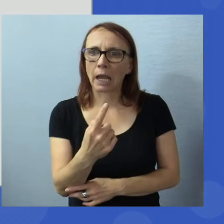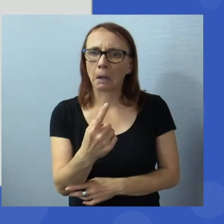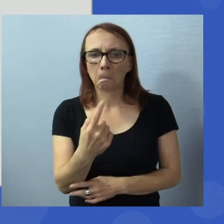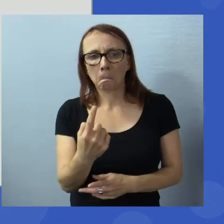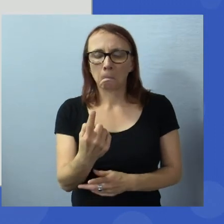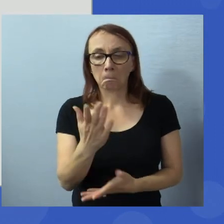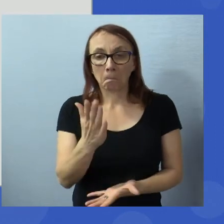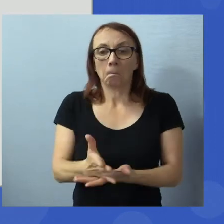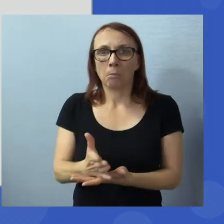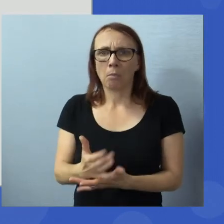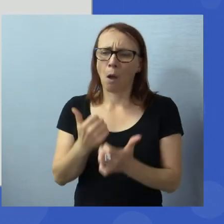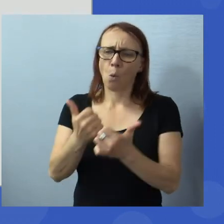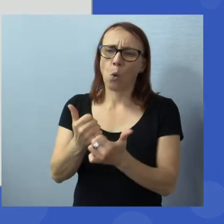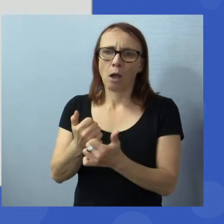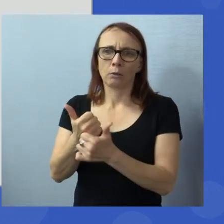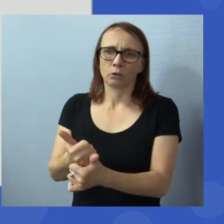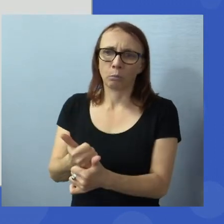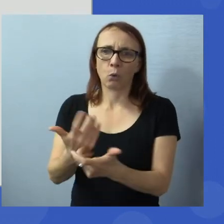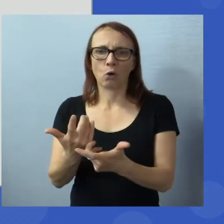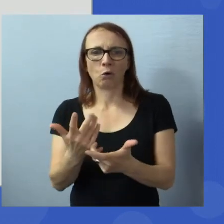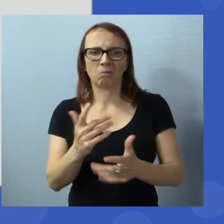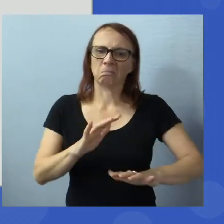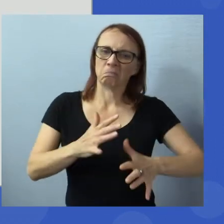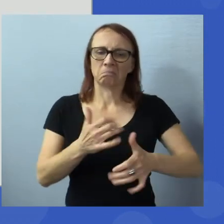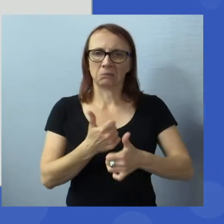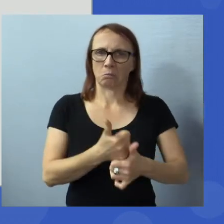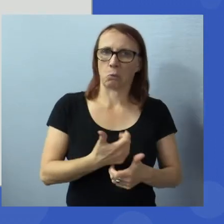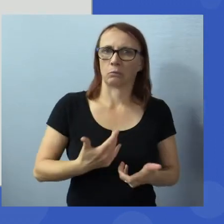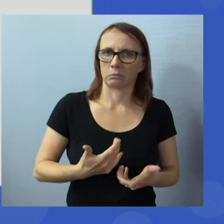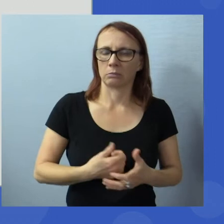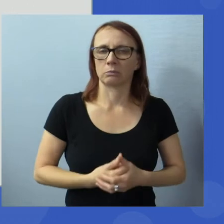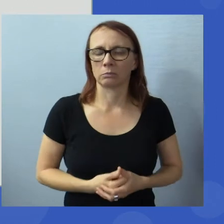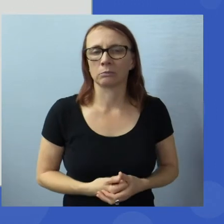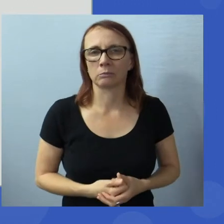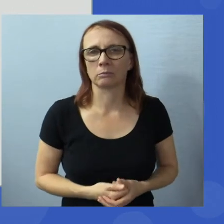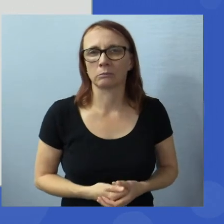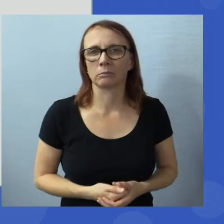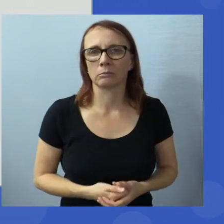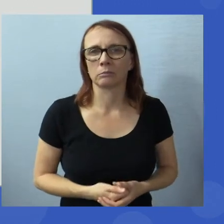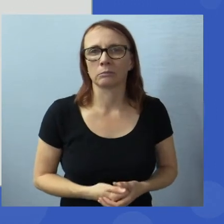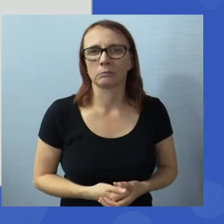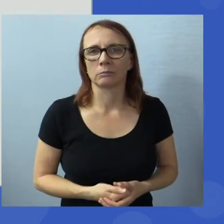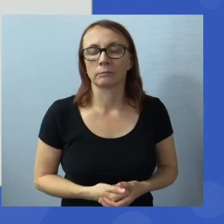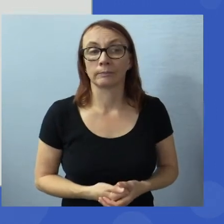indication of where and support is lying at the moment okay is everybody clear